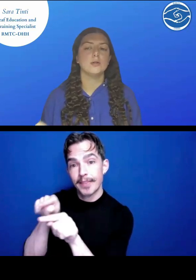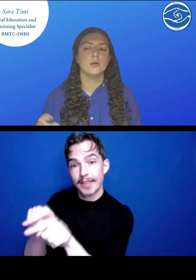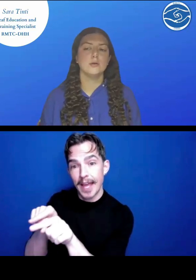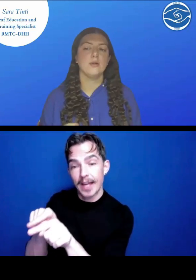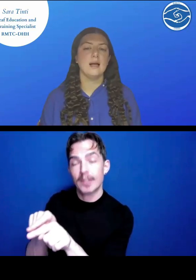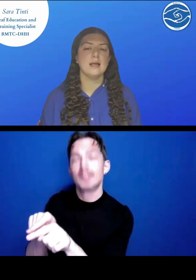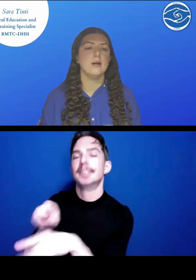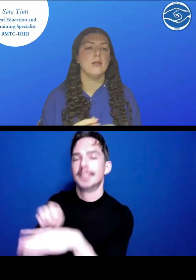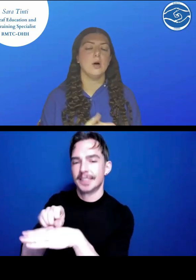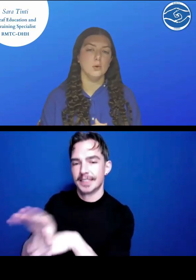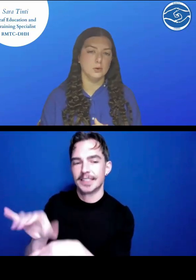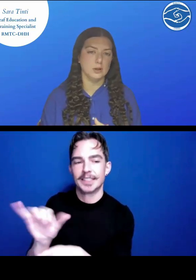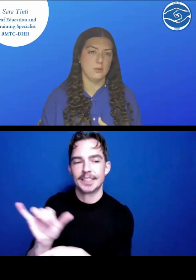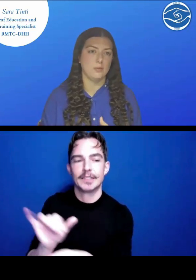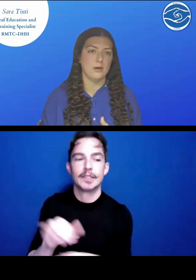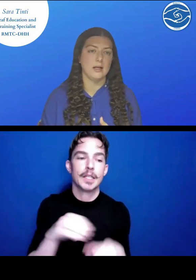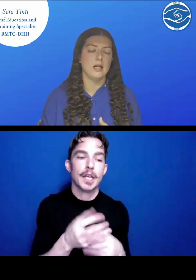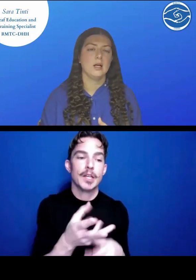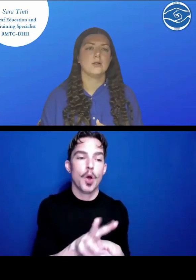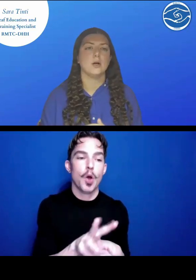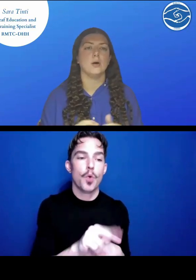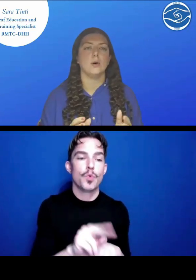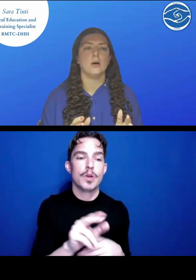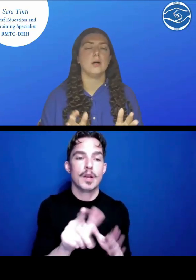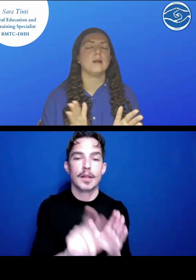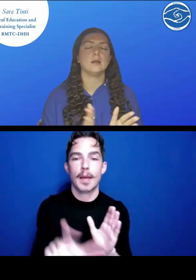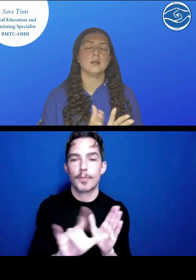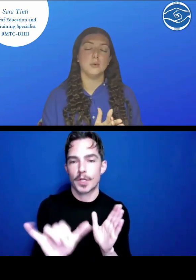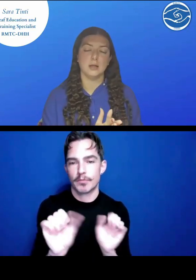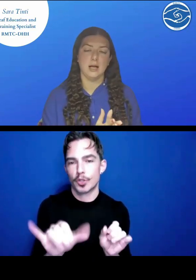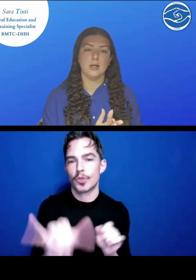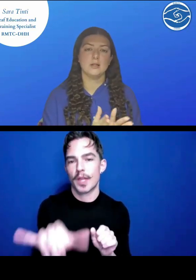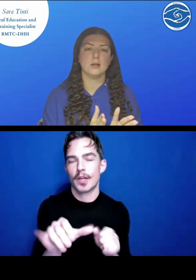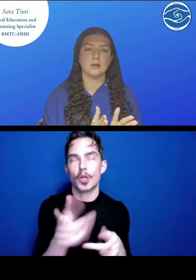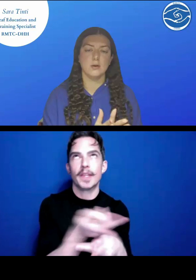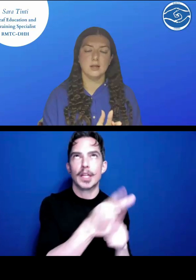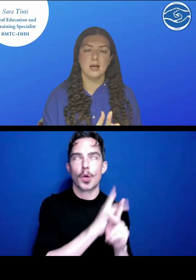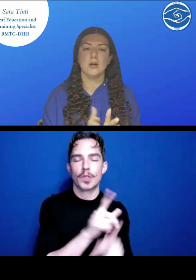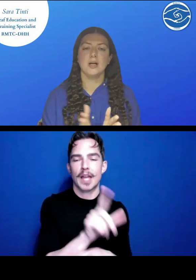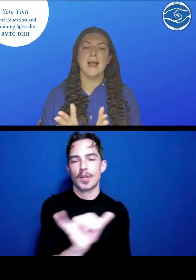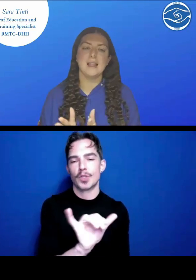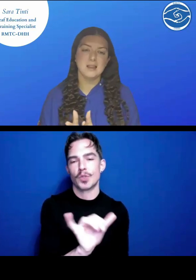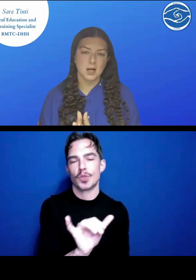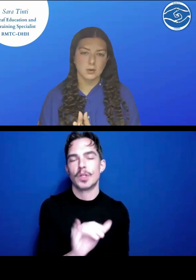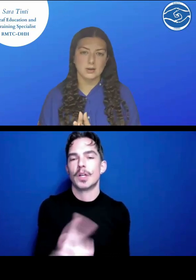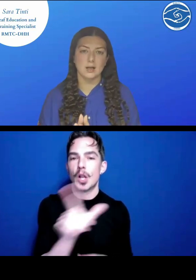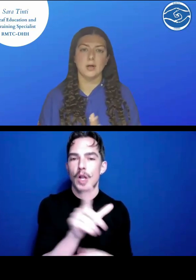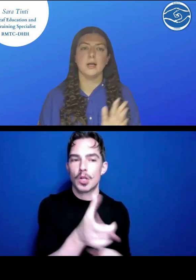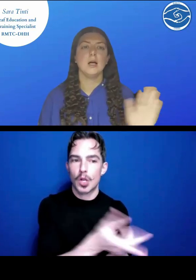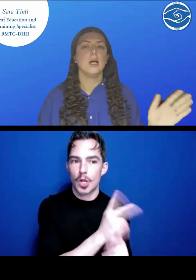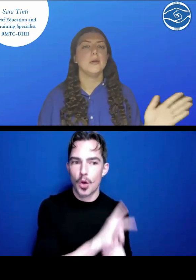also do that in the own library. So or in the loan library. So the loan library and the own library,